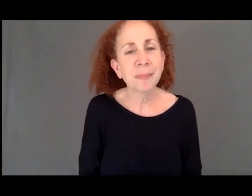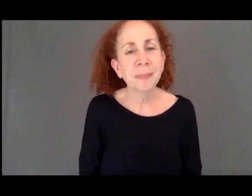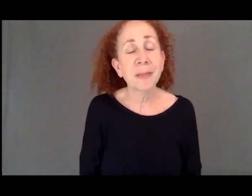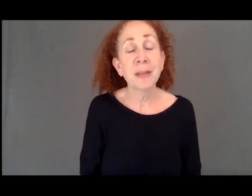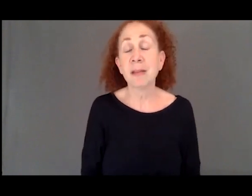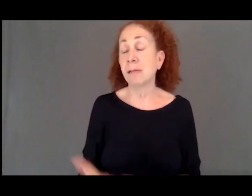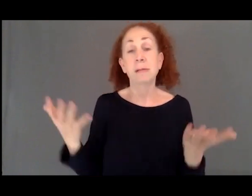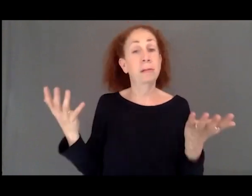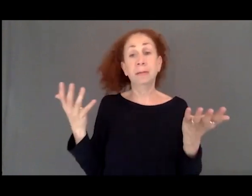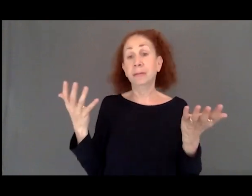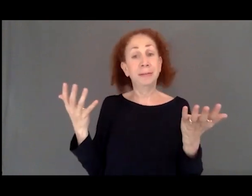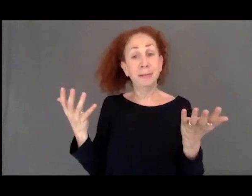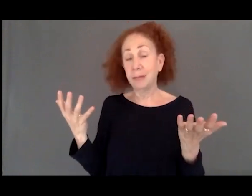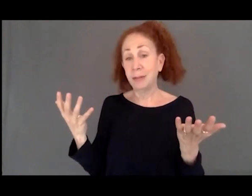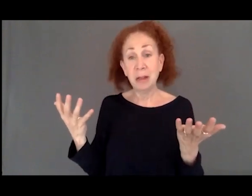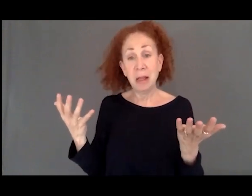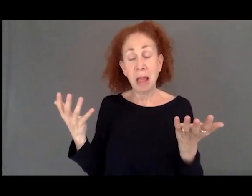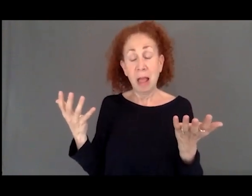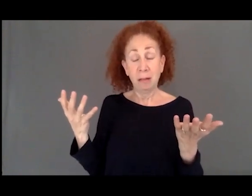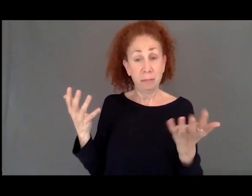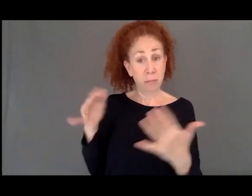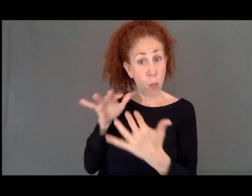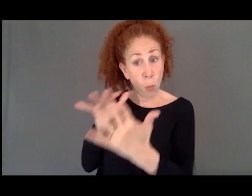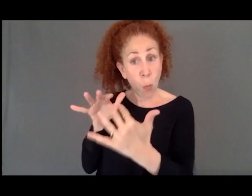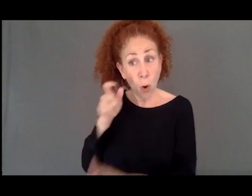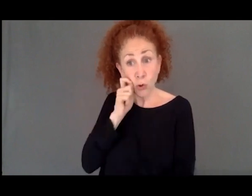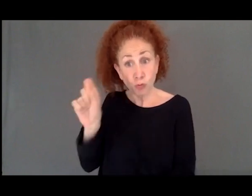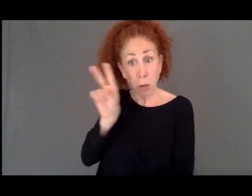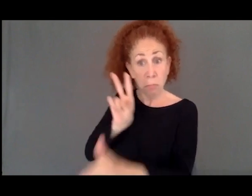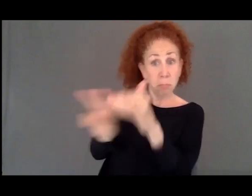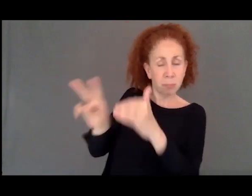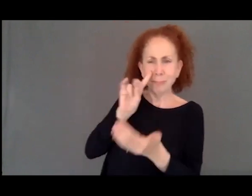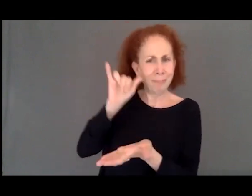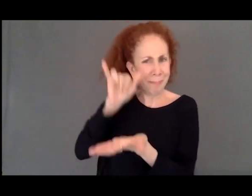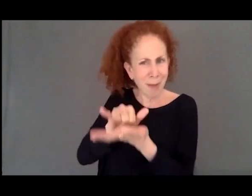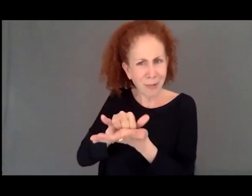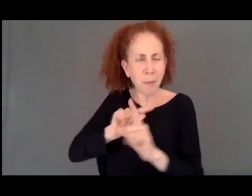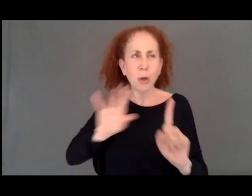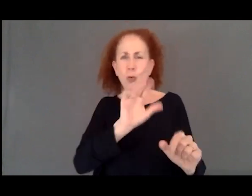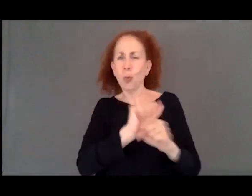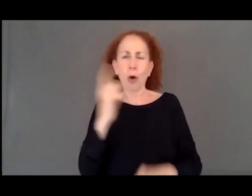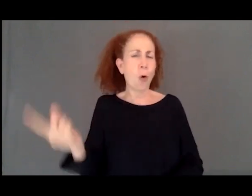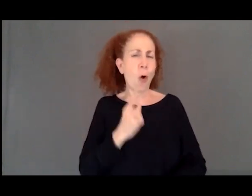anticipated the war in Ukraine. But of course, your work is so timely